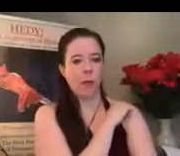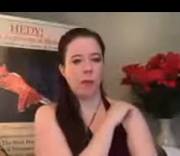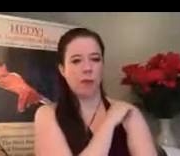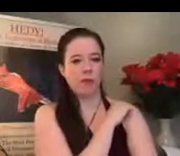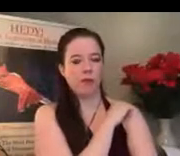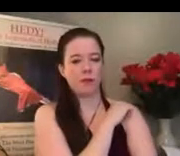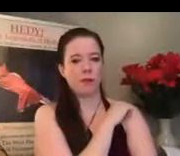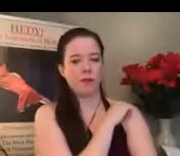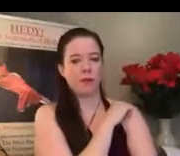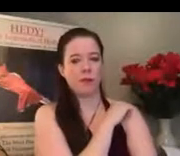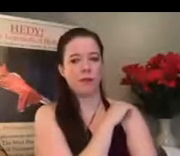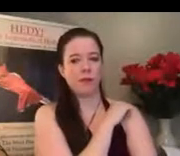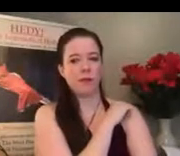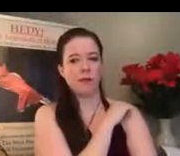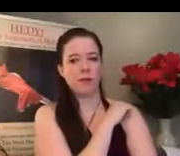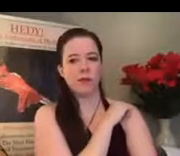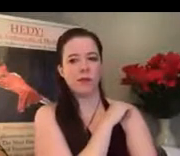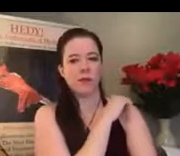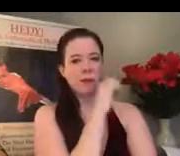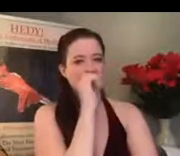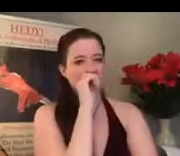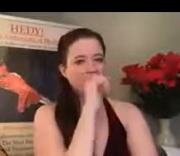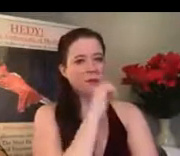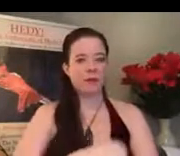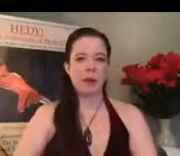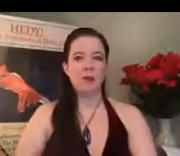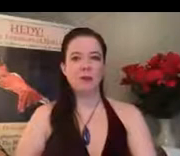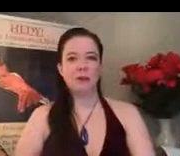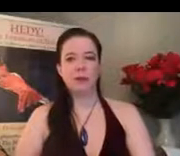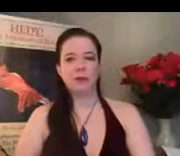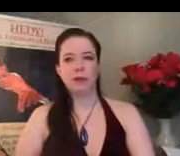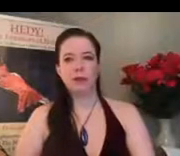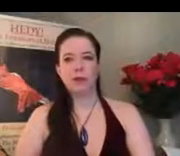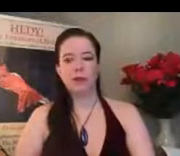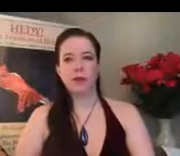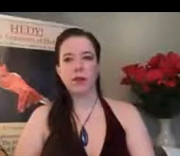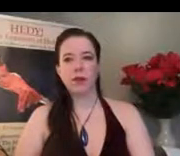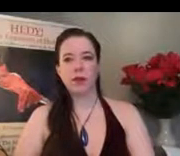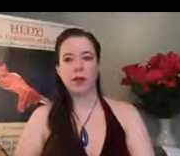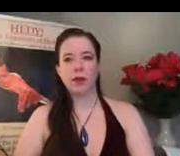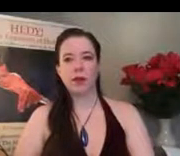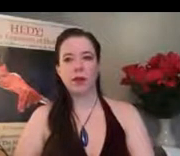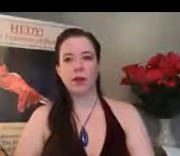Shanta Thake said yesterday at the Under the Radar symposium, "This might be, I hope this will be the death nail